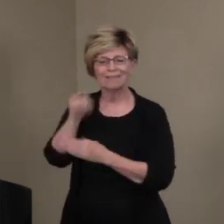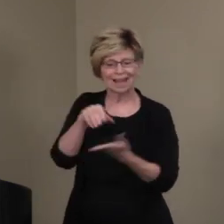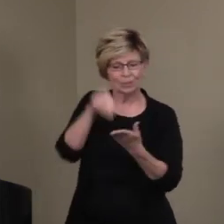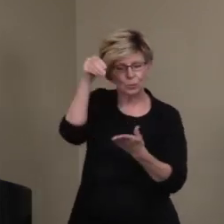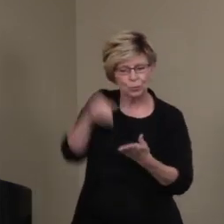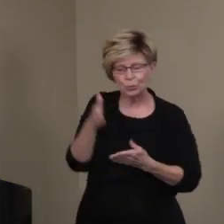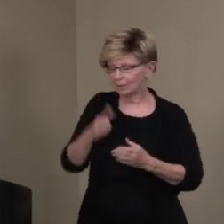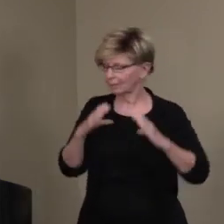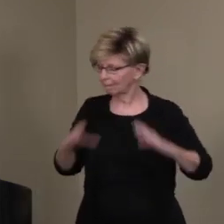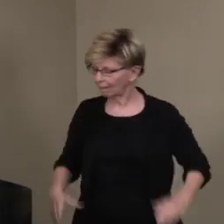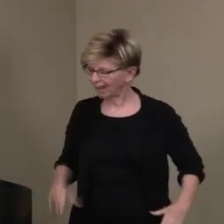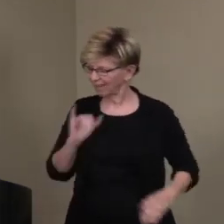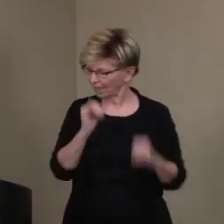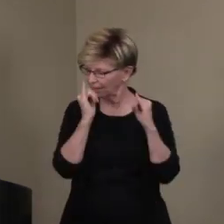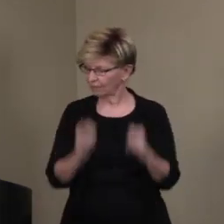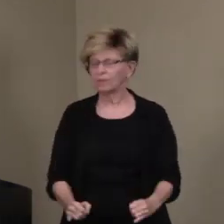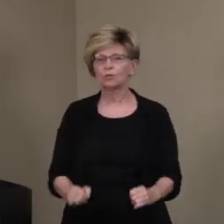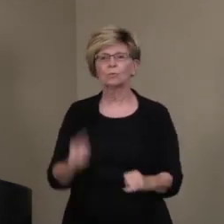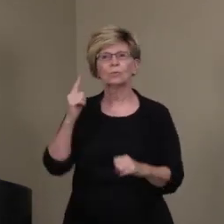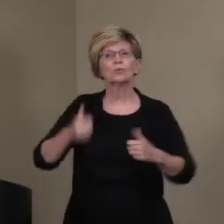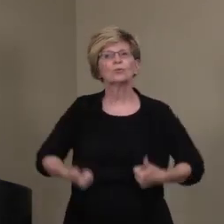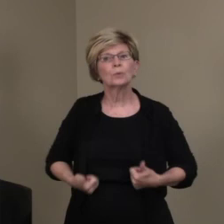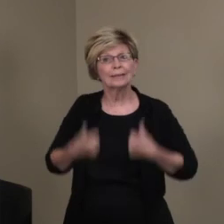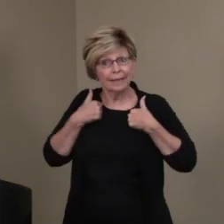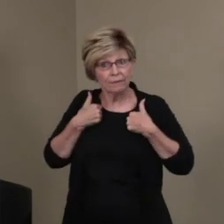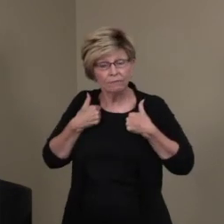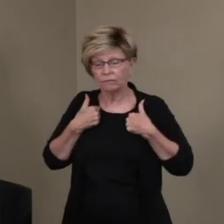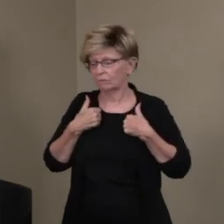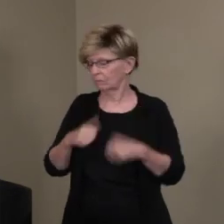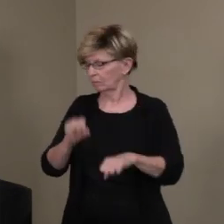and the program for transition is preparing that student or client for